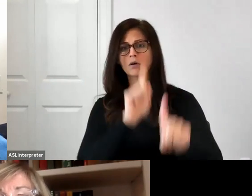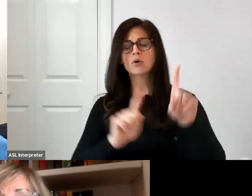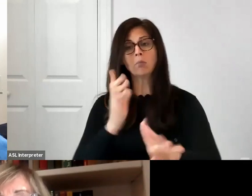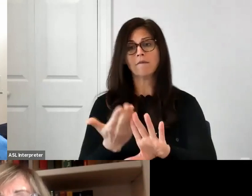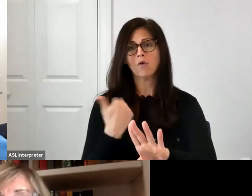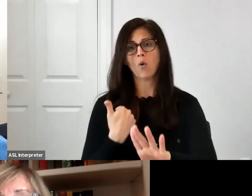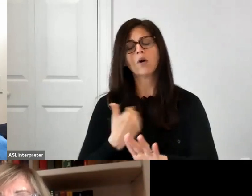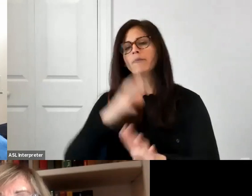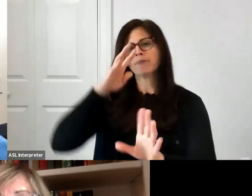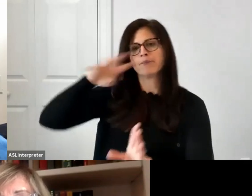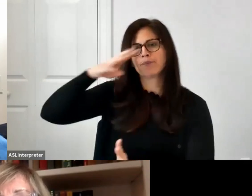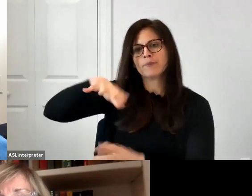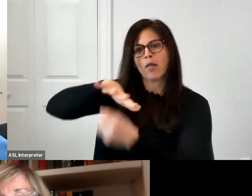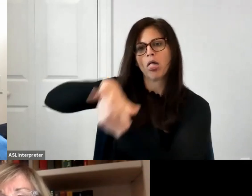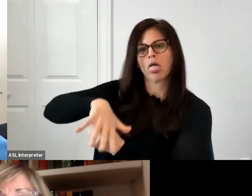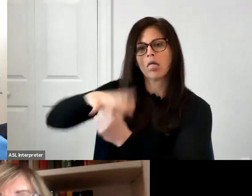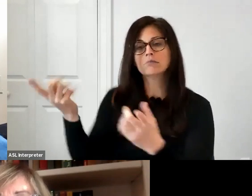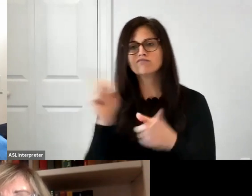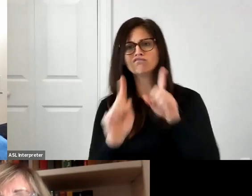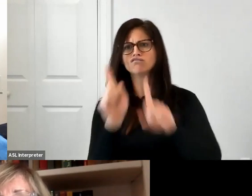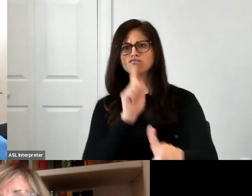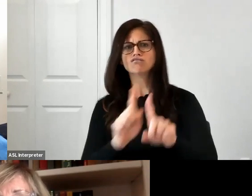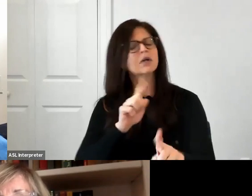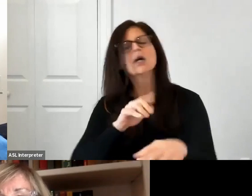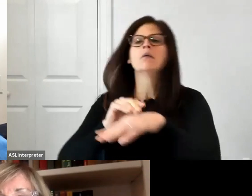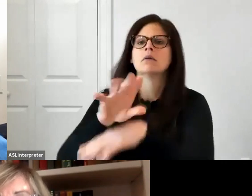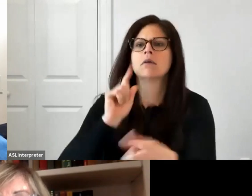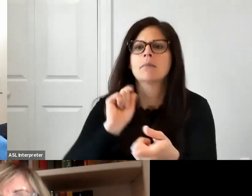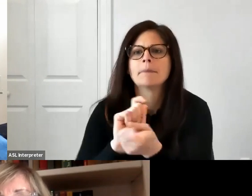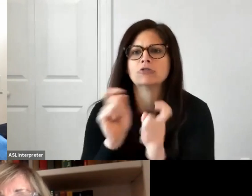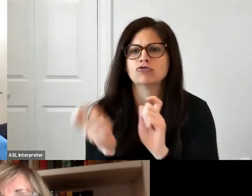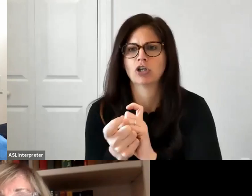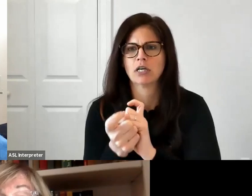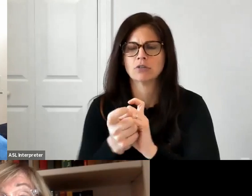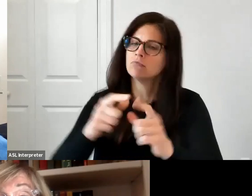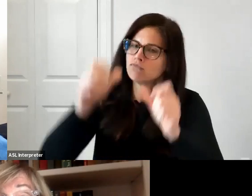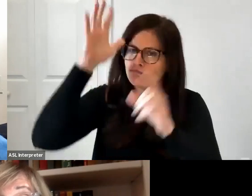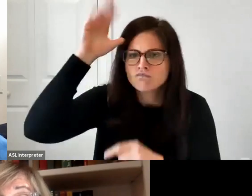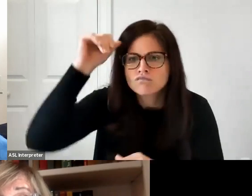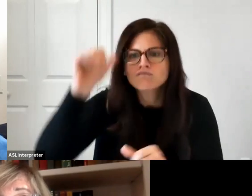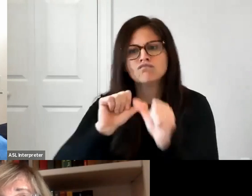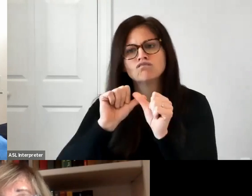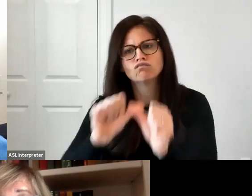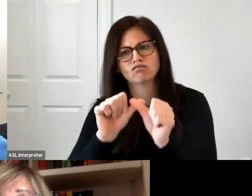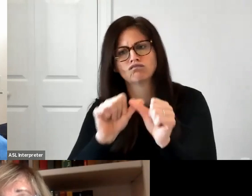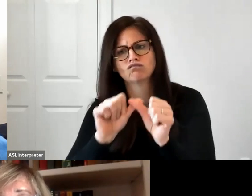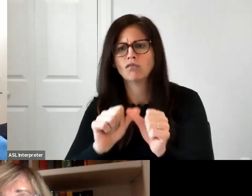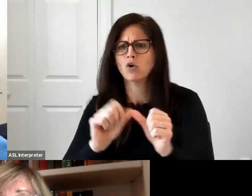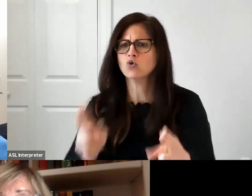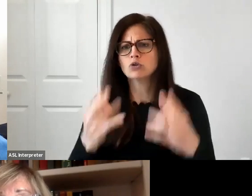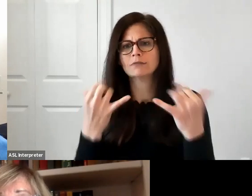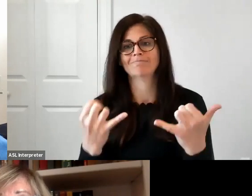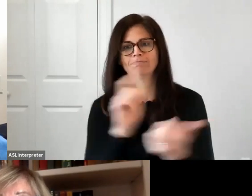And making change, persistent, relentless, urgent change.